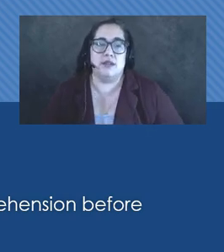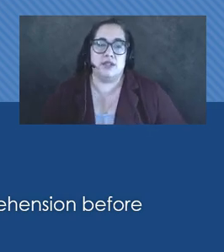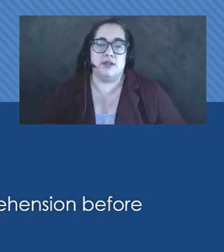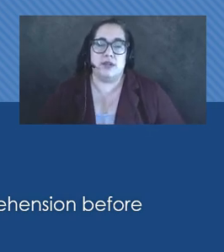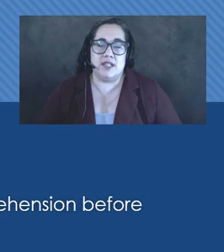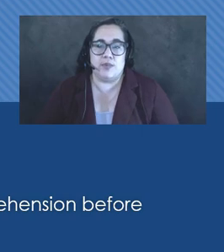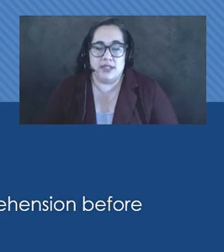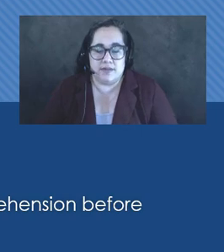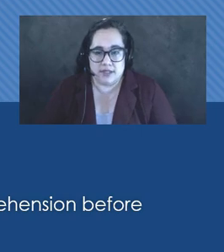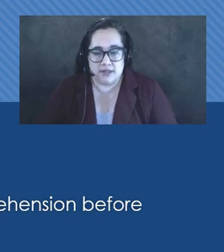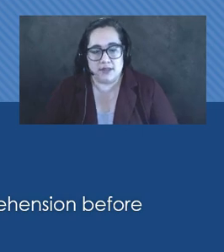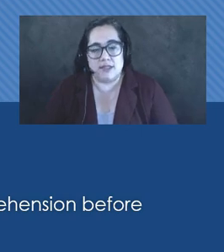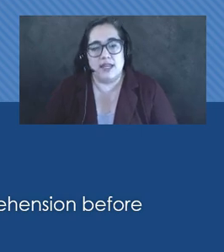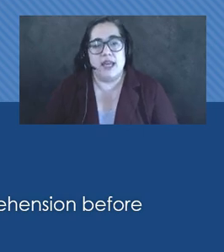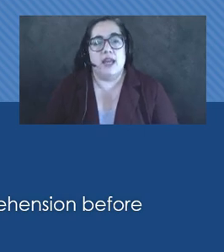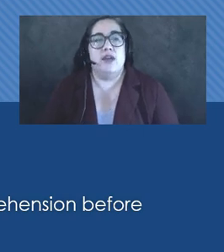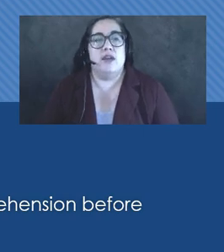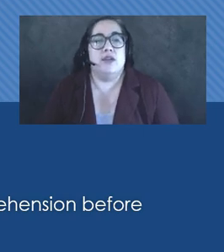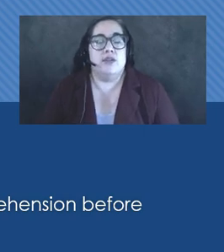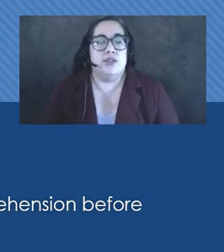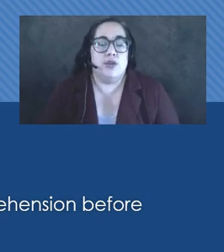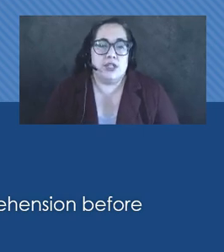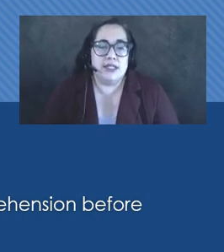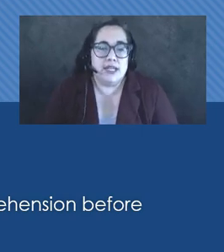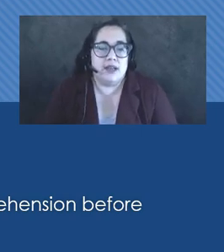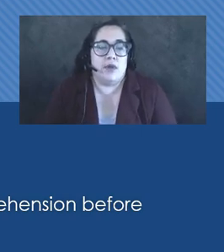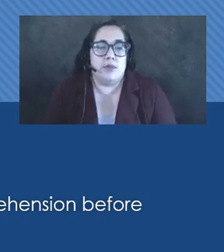use their expressive skills. So just take a moment